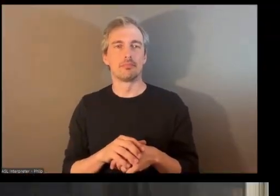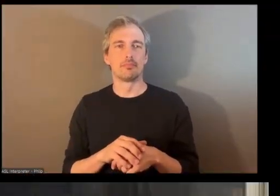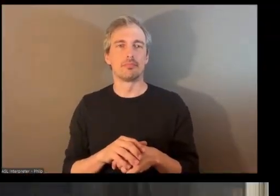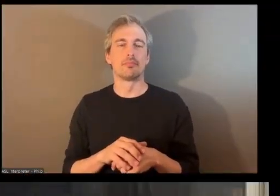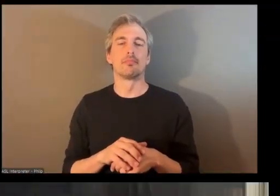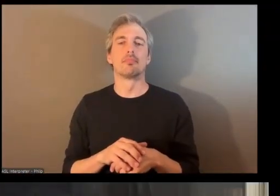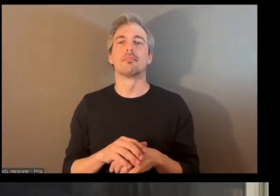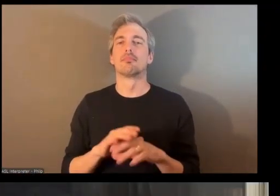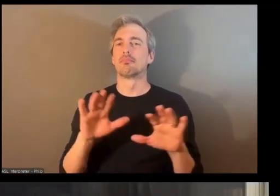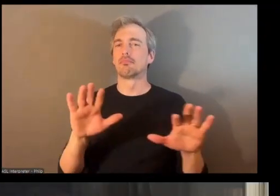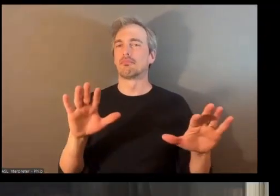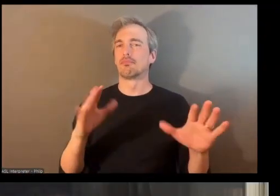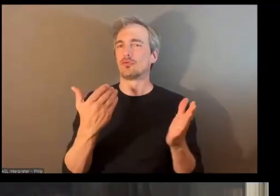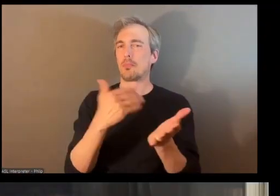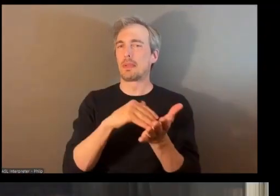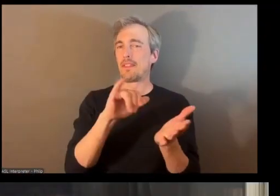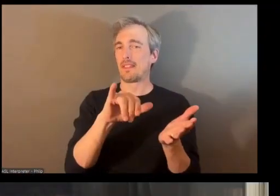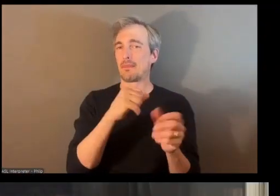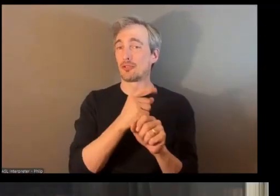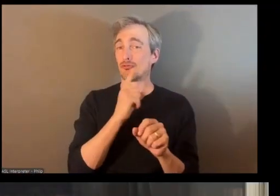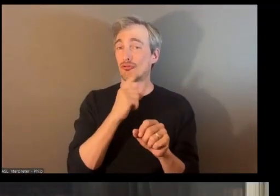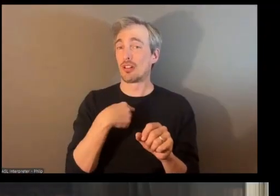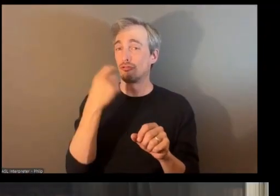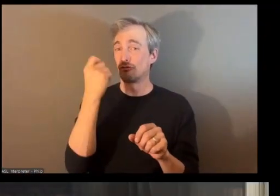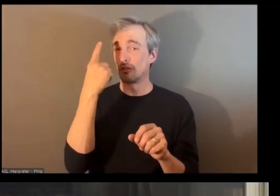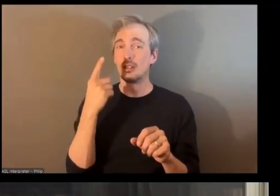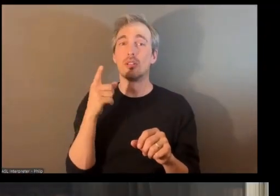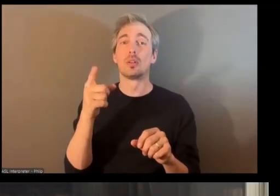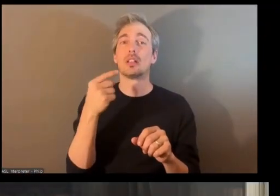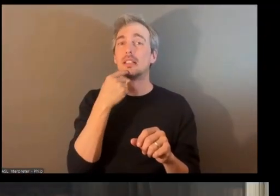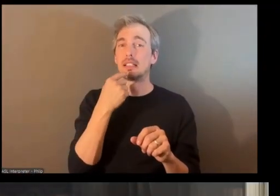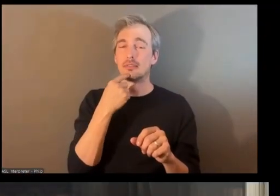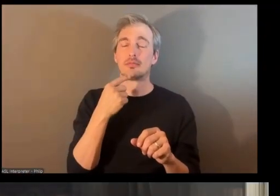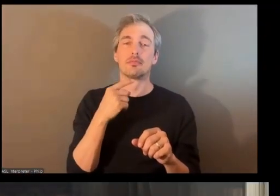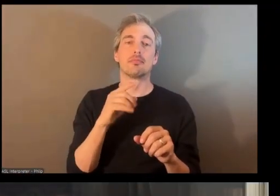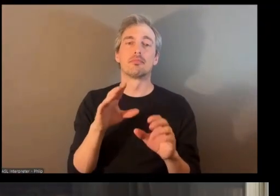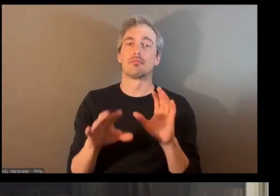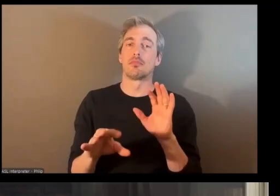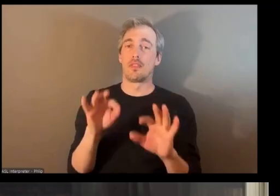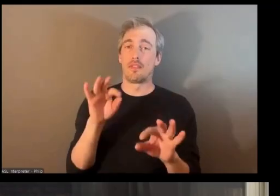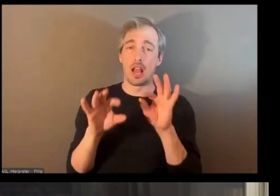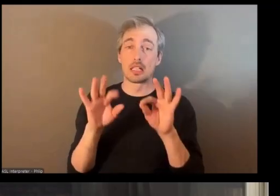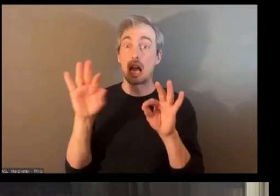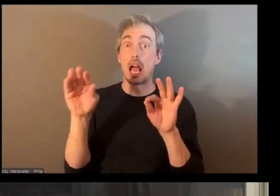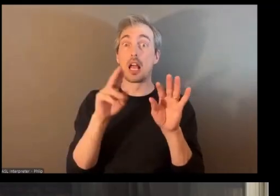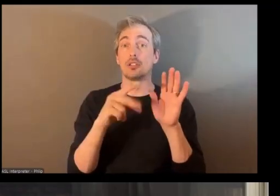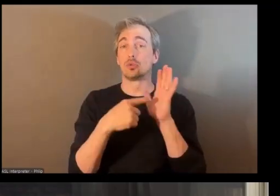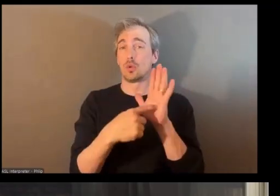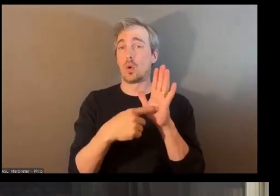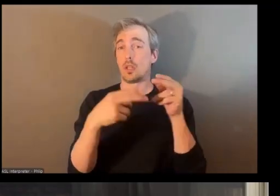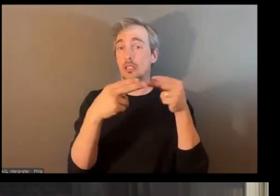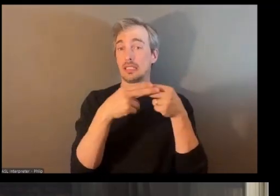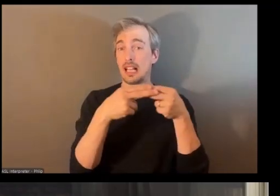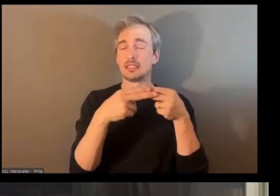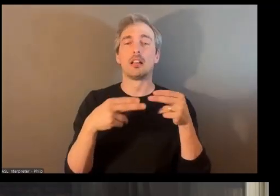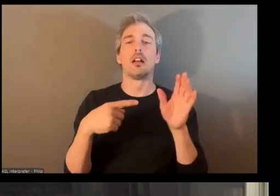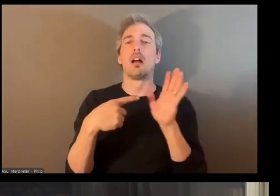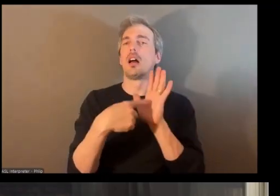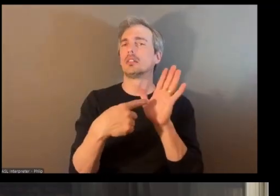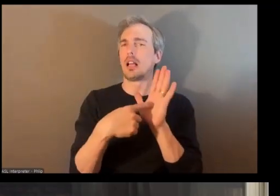So you said to find and post... Examples where... Let's say something is more